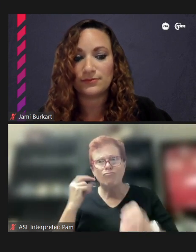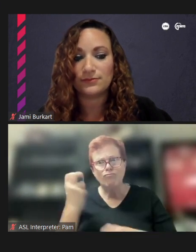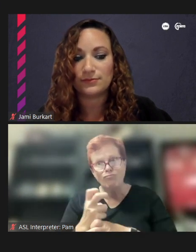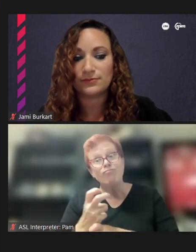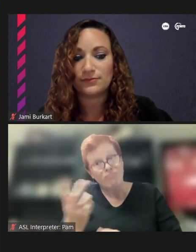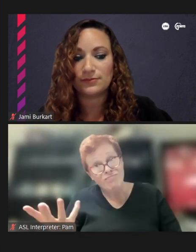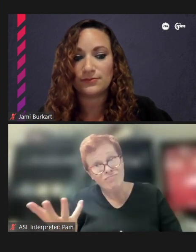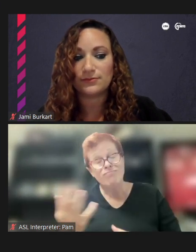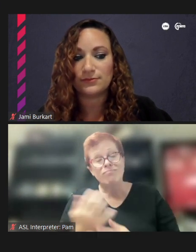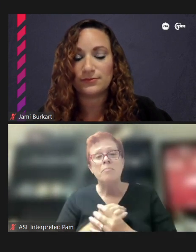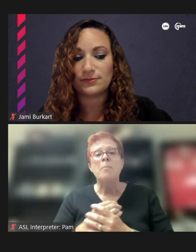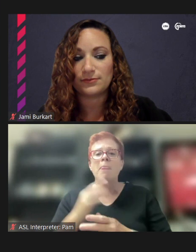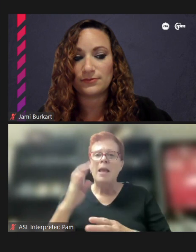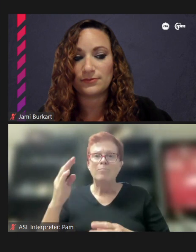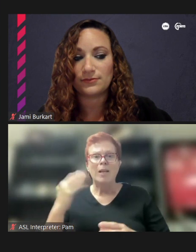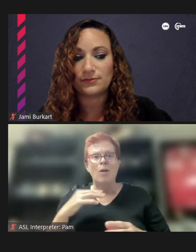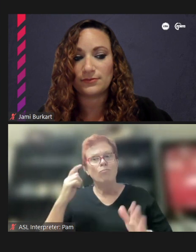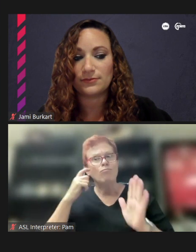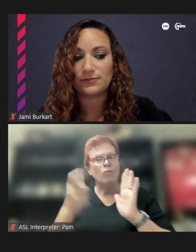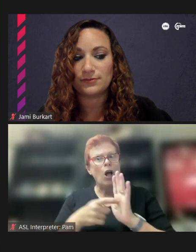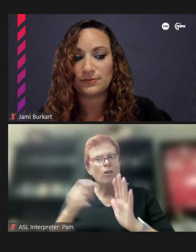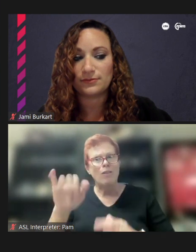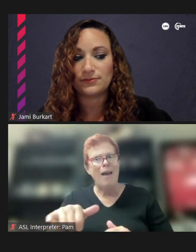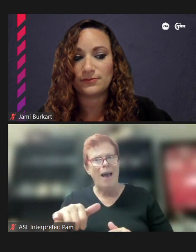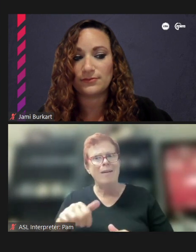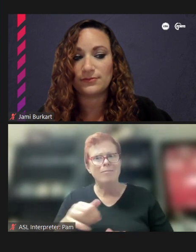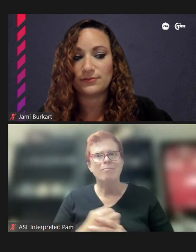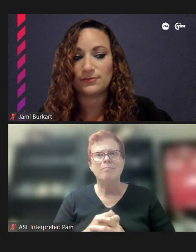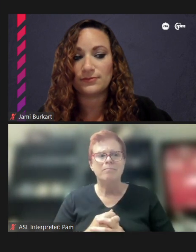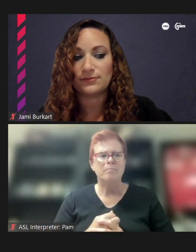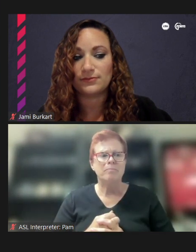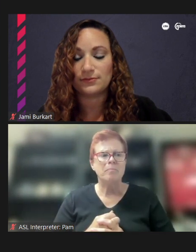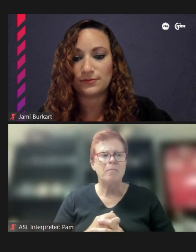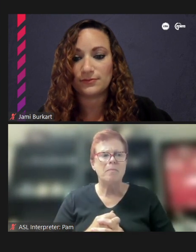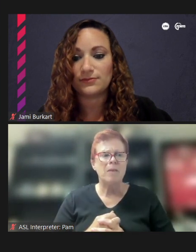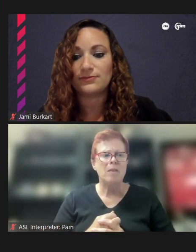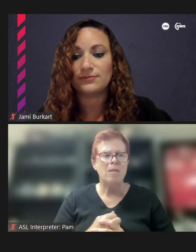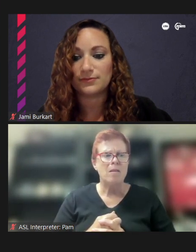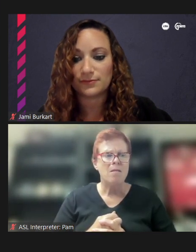and acknowledge that in some way as well so that's, I guess that's all I have to add.